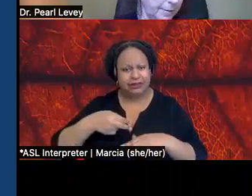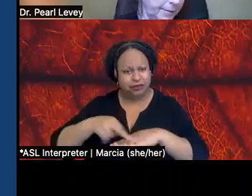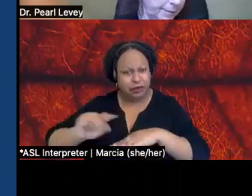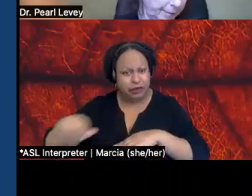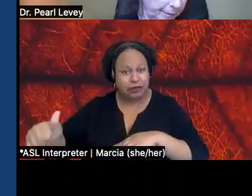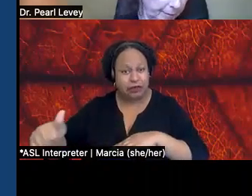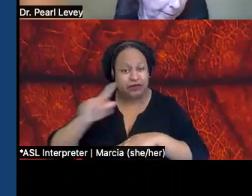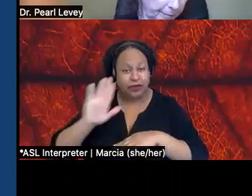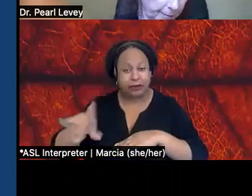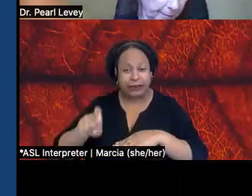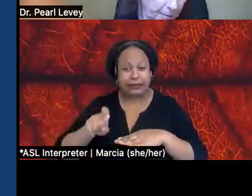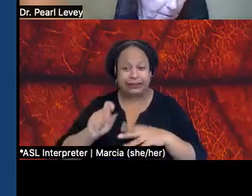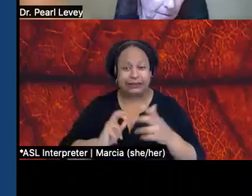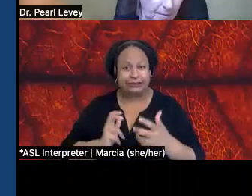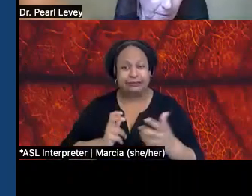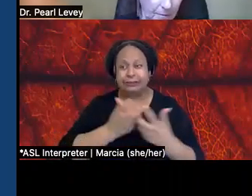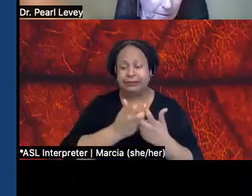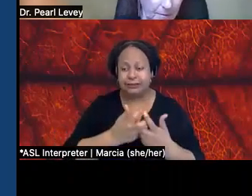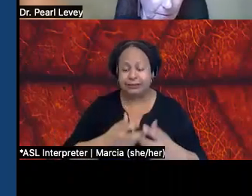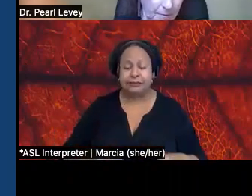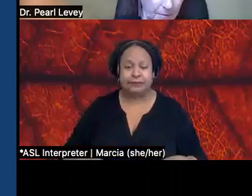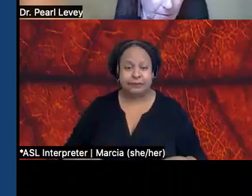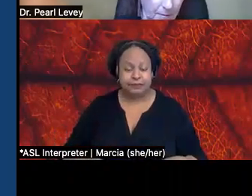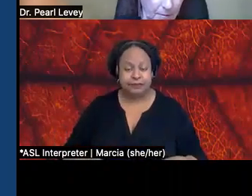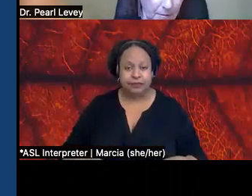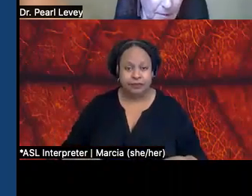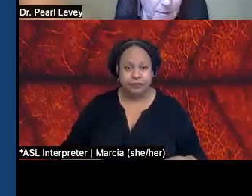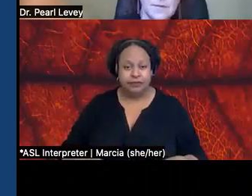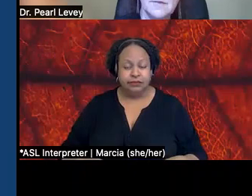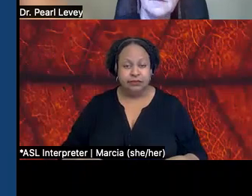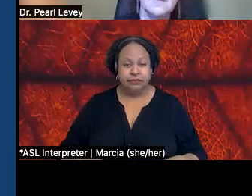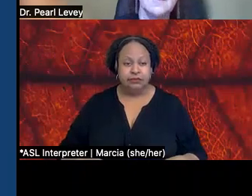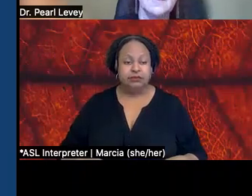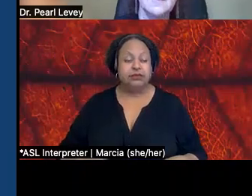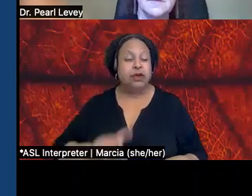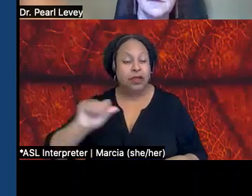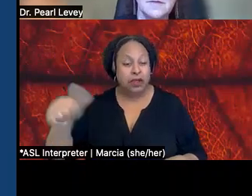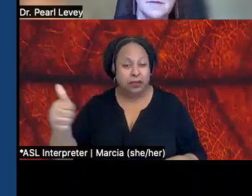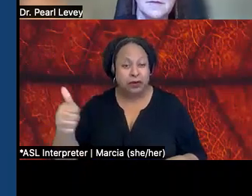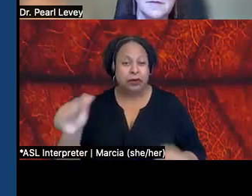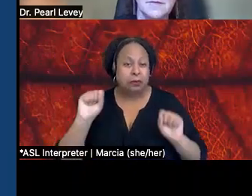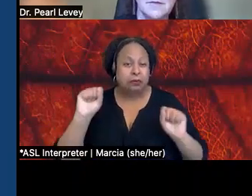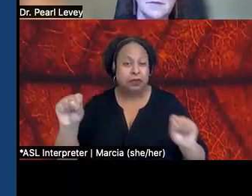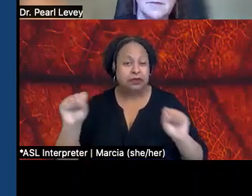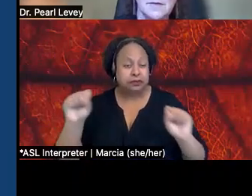Another piece that I can imagine coming up in the conversation is